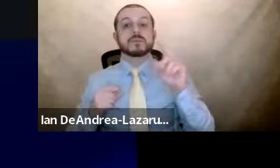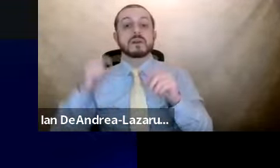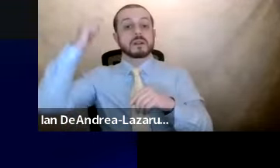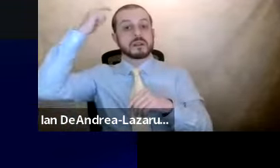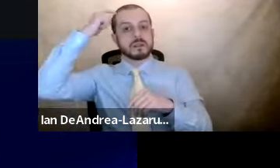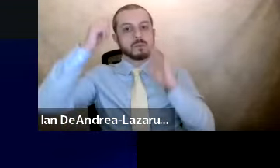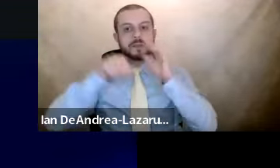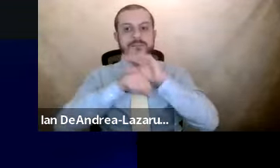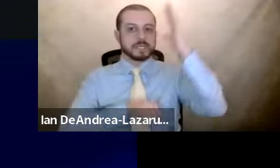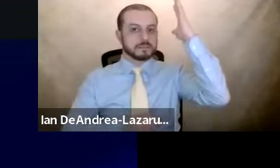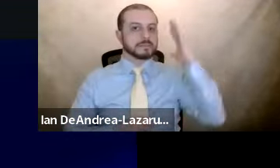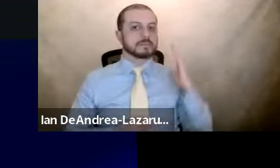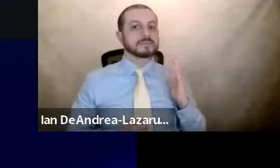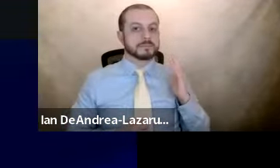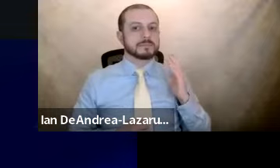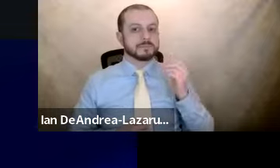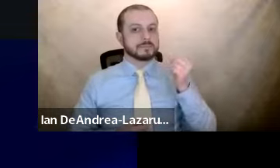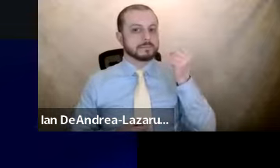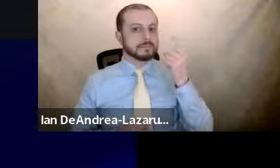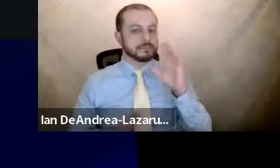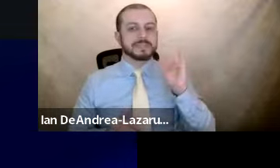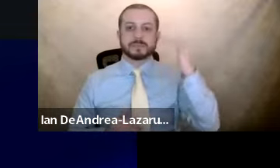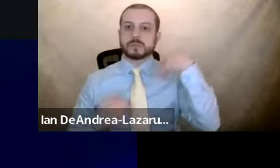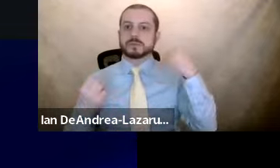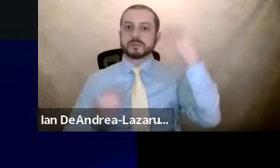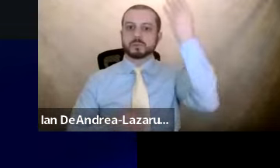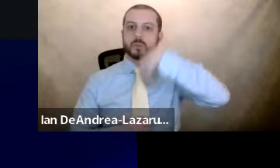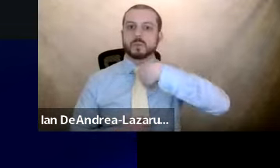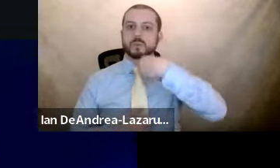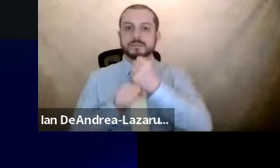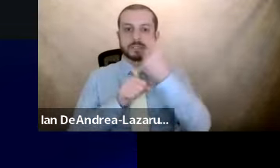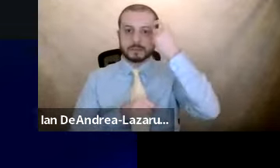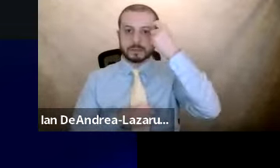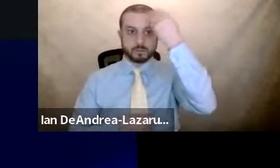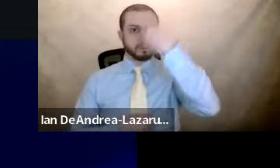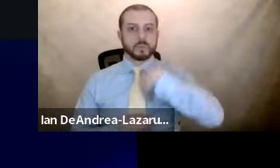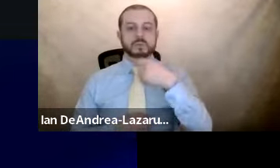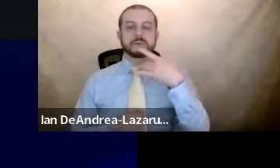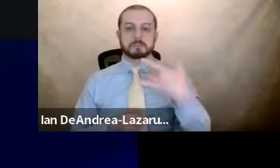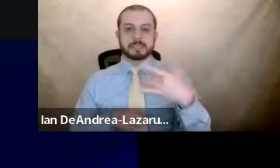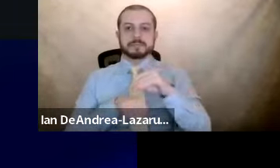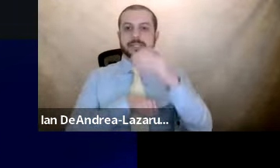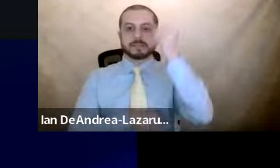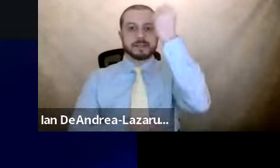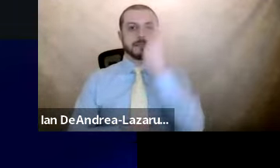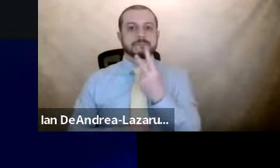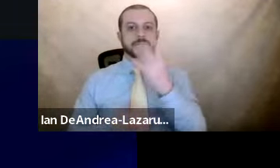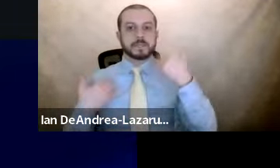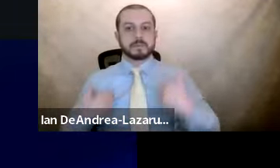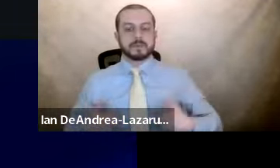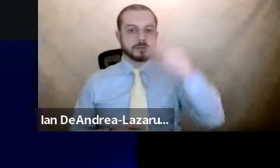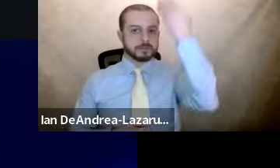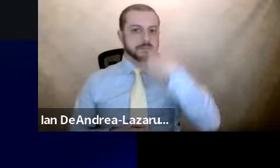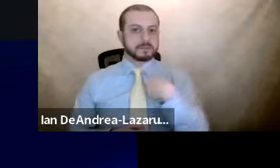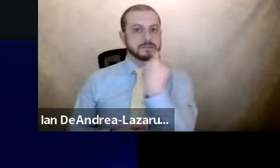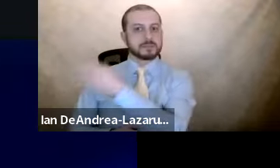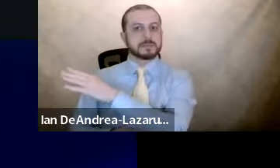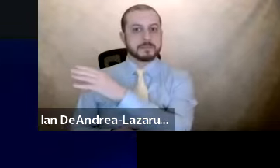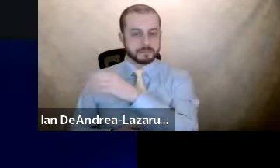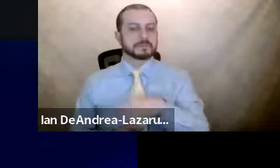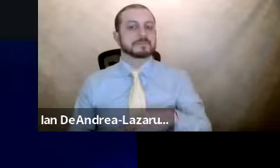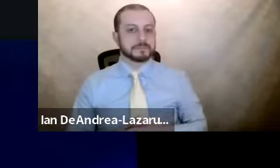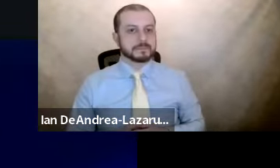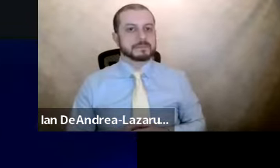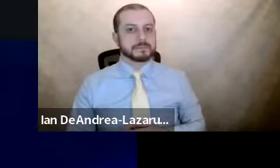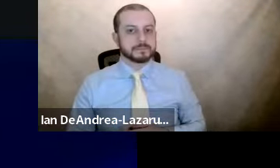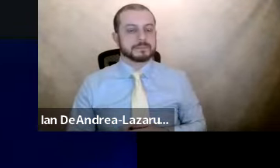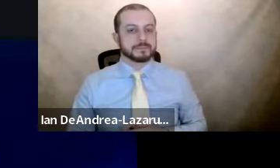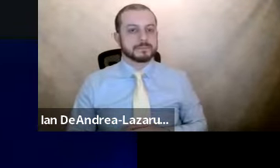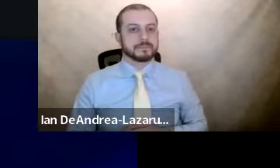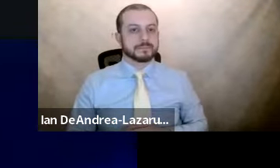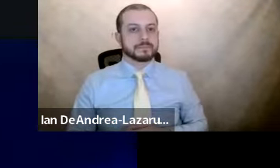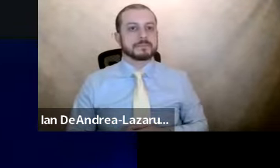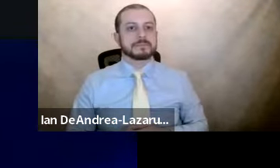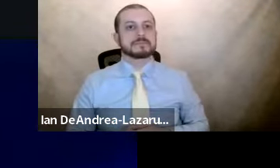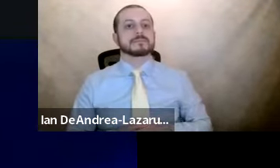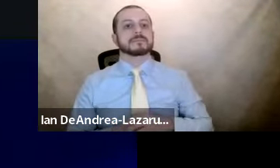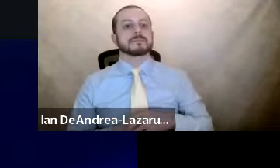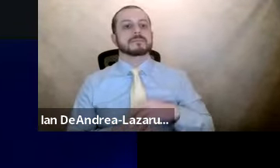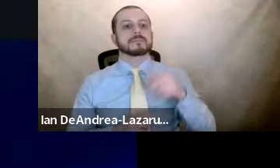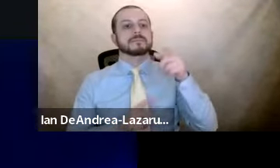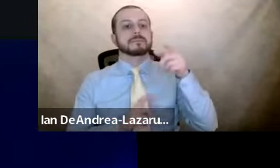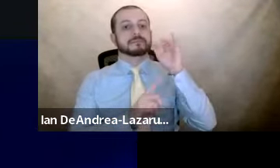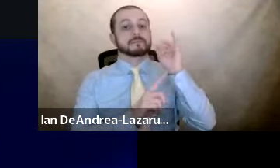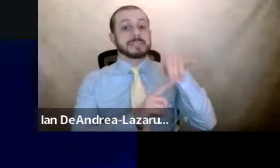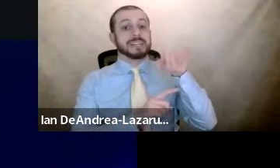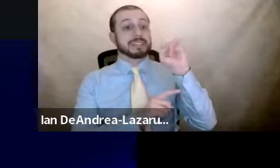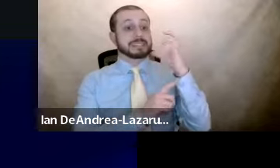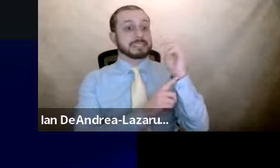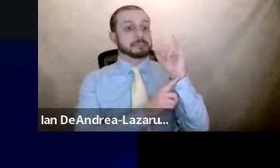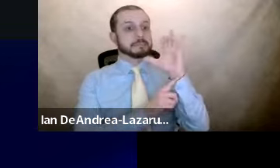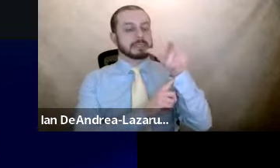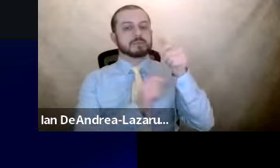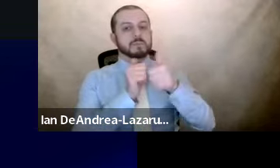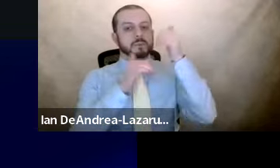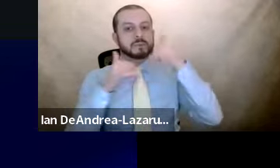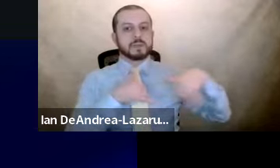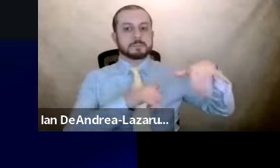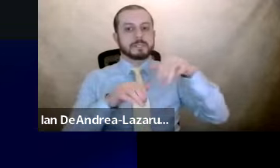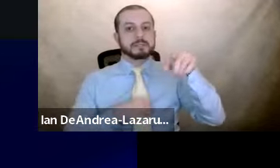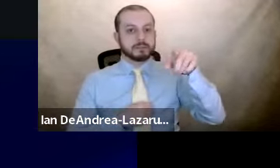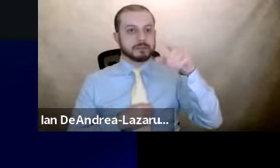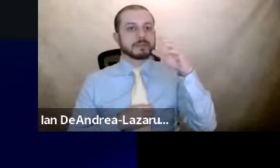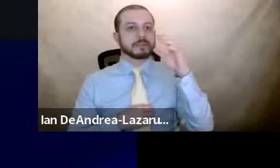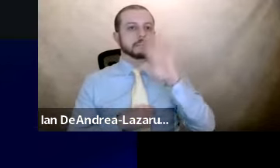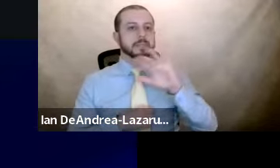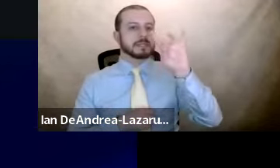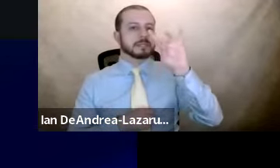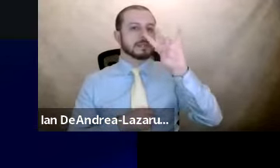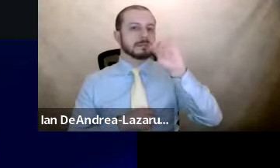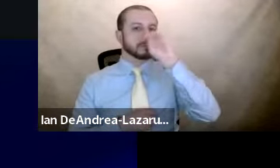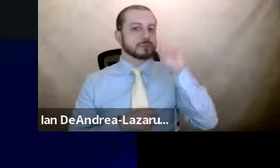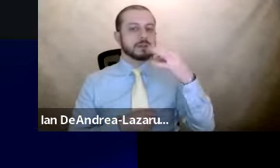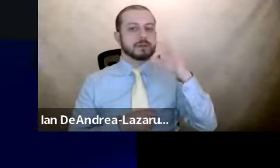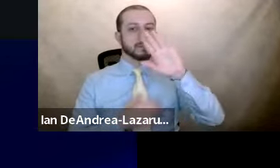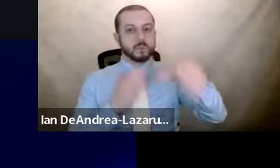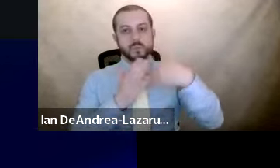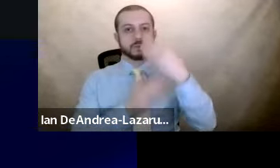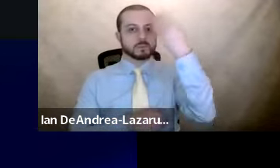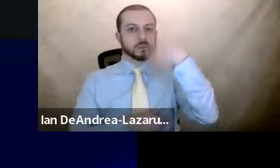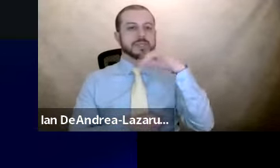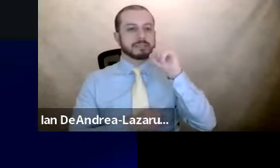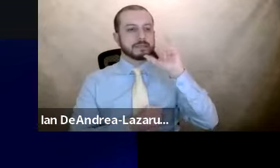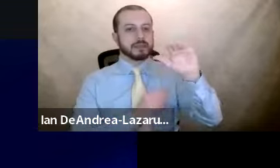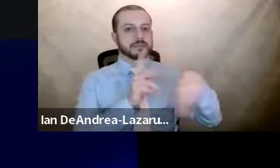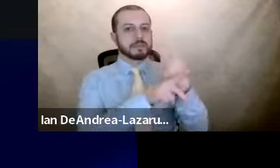If you have a blood clot on the side of your brain, you might have a left arm that's drooping and numb and tingling while the other side of your body is perfectly fine.